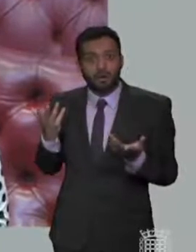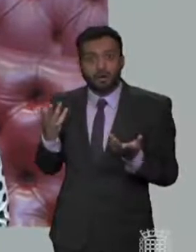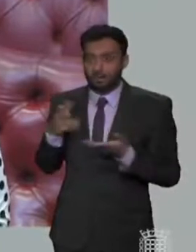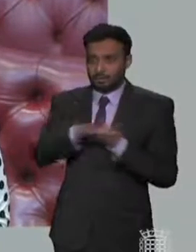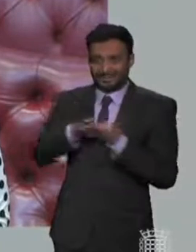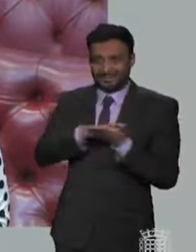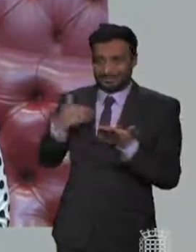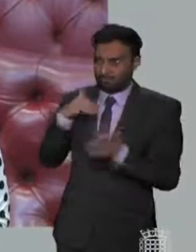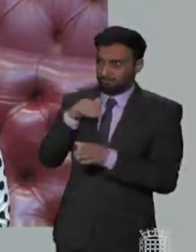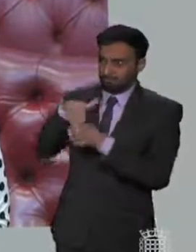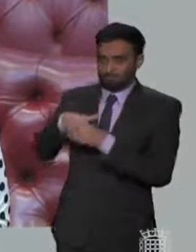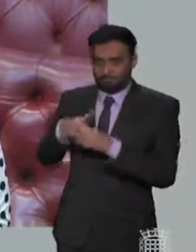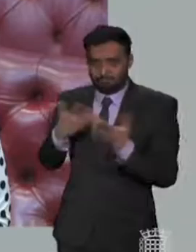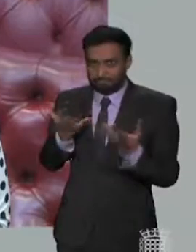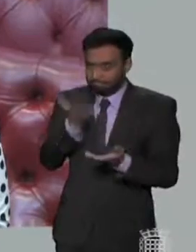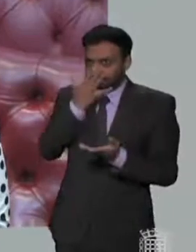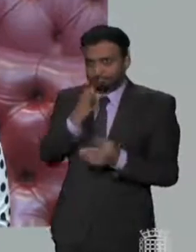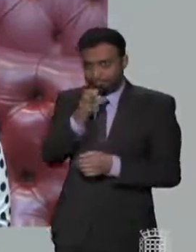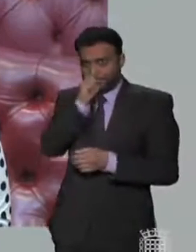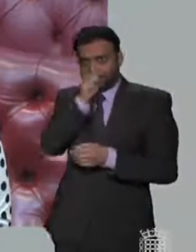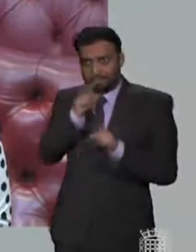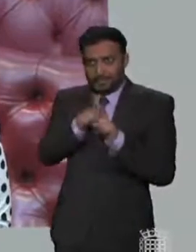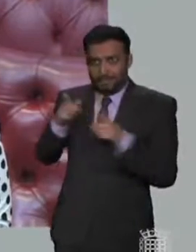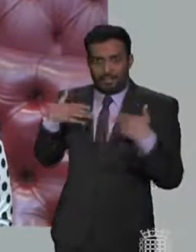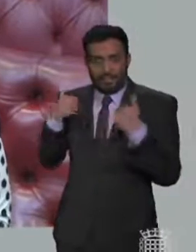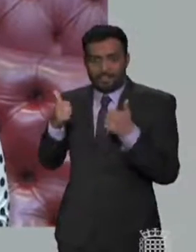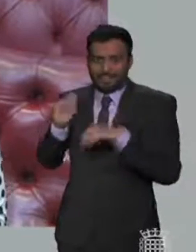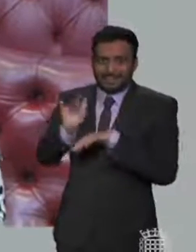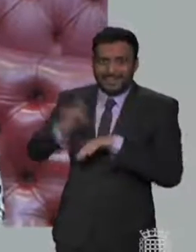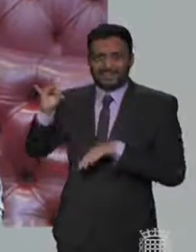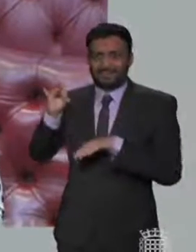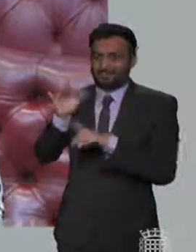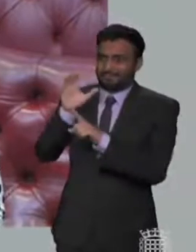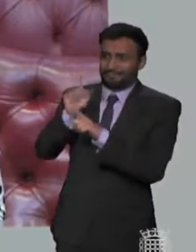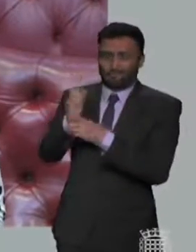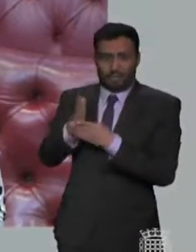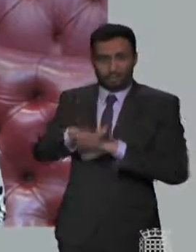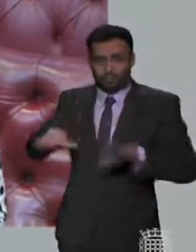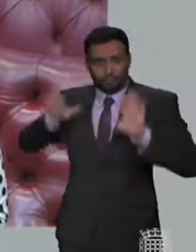as health diagnosis frankly situations in which they should never ever have been involved this